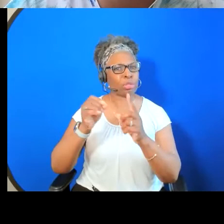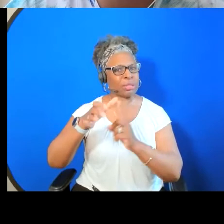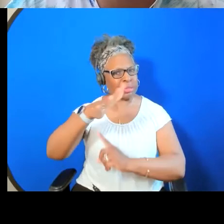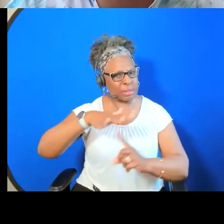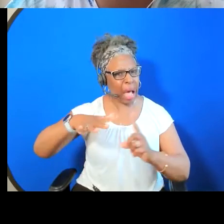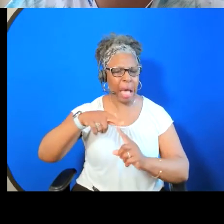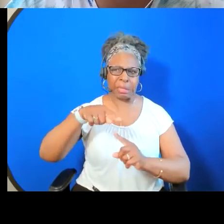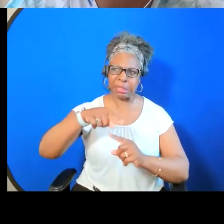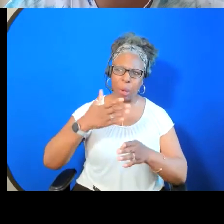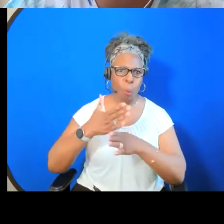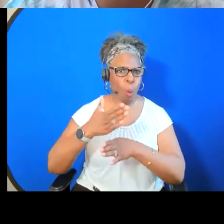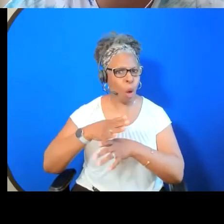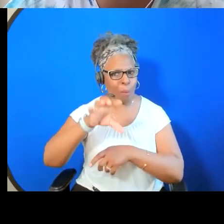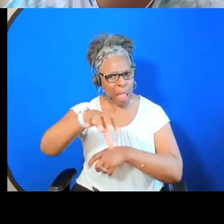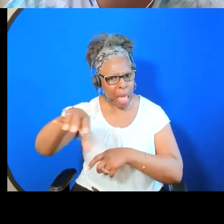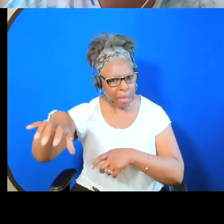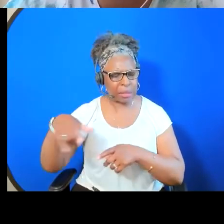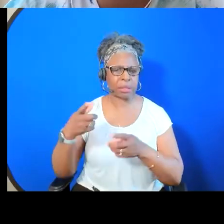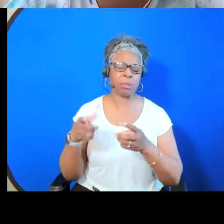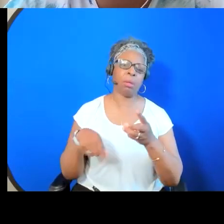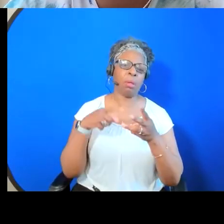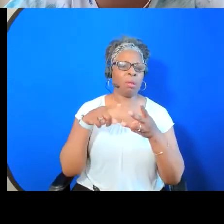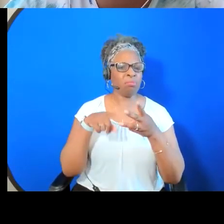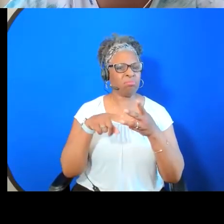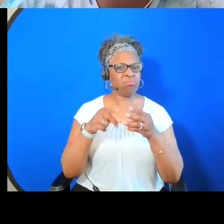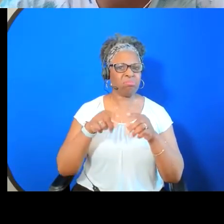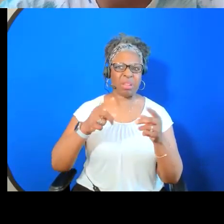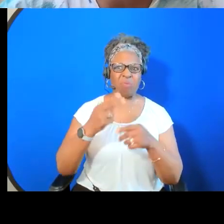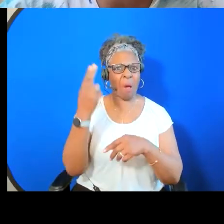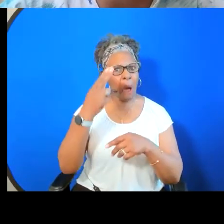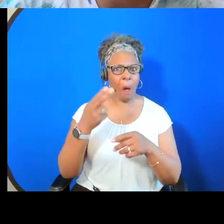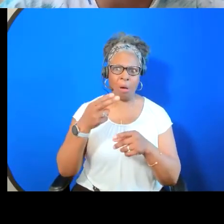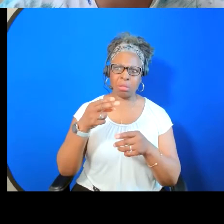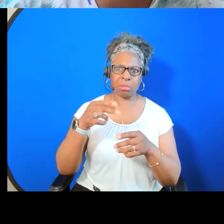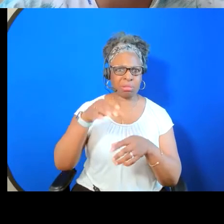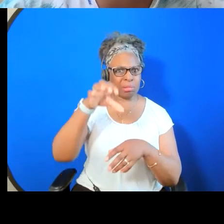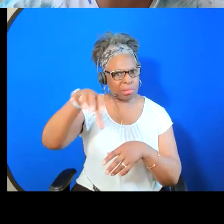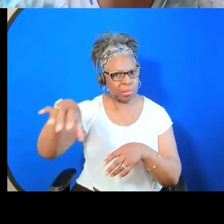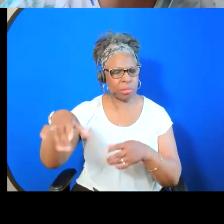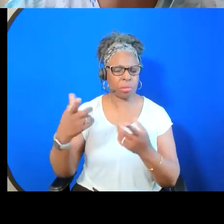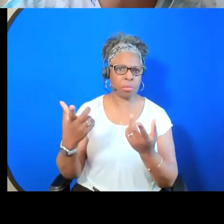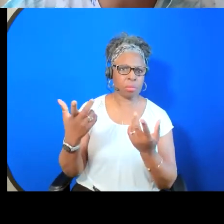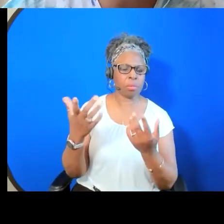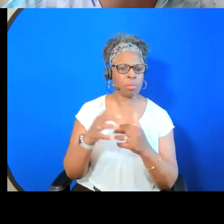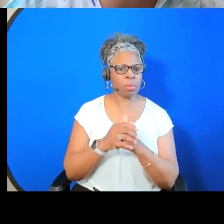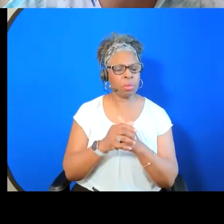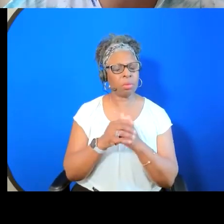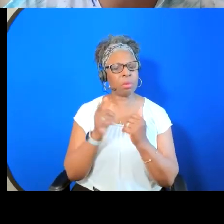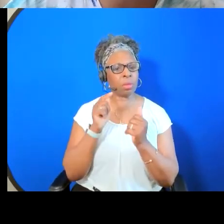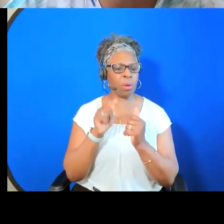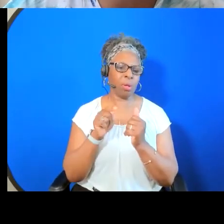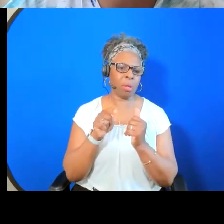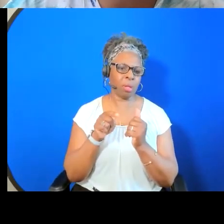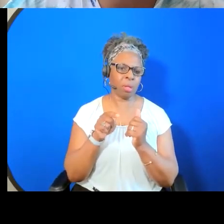workplaces, or different art institutions or so. In a way it here, I mean, on the slide,